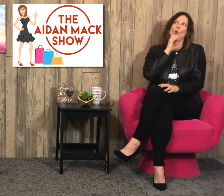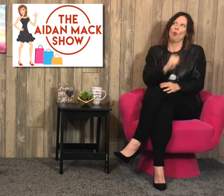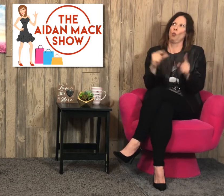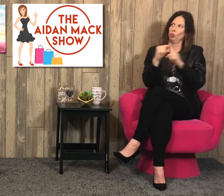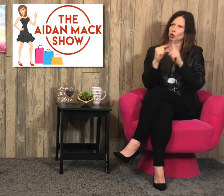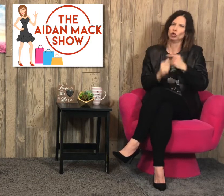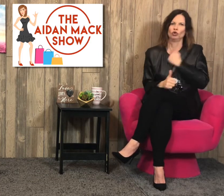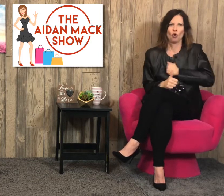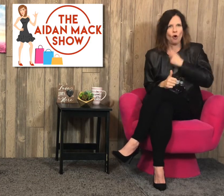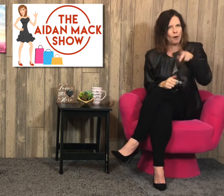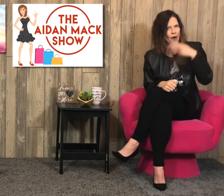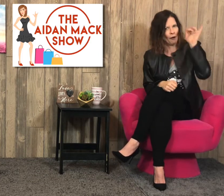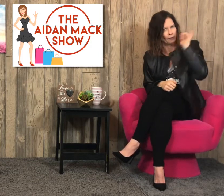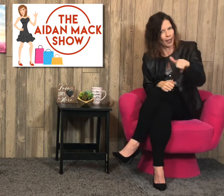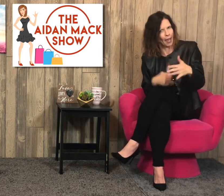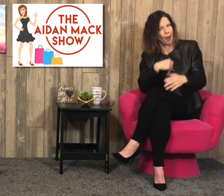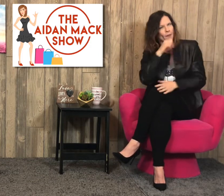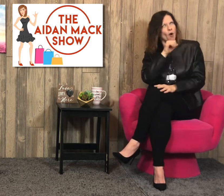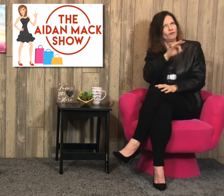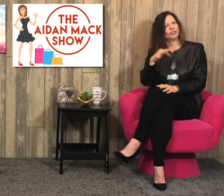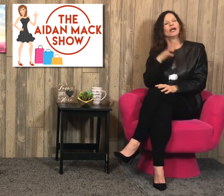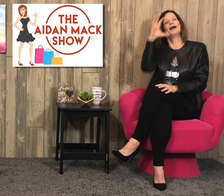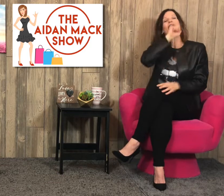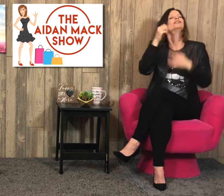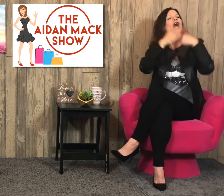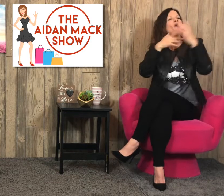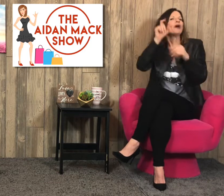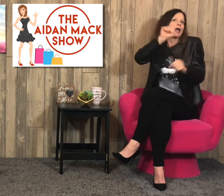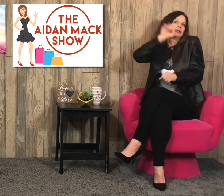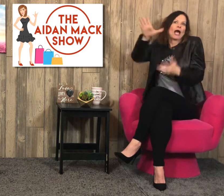Videotapes..? What an old-word. Sorry about that! Guess I'm still old-fashioned.